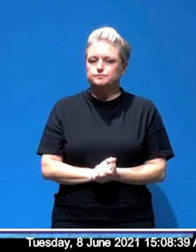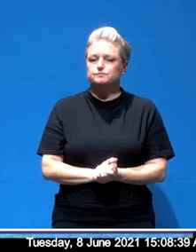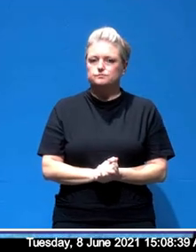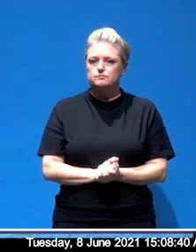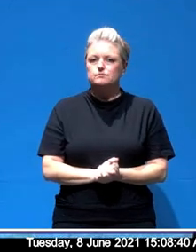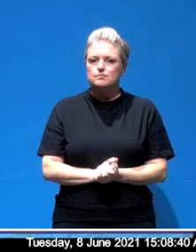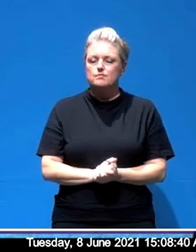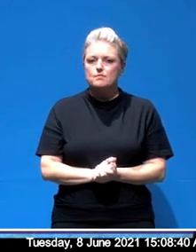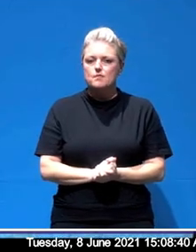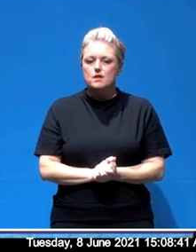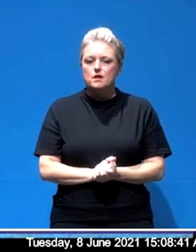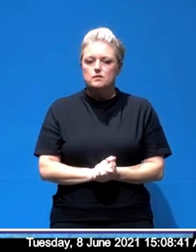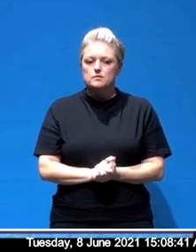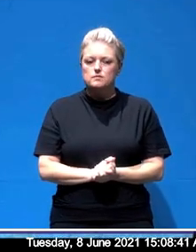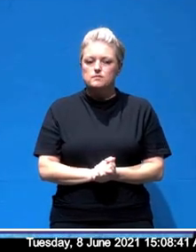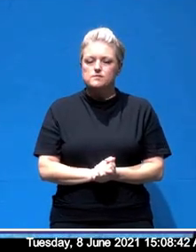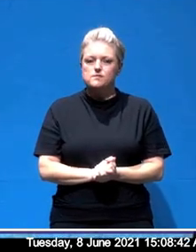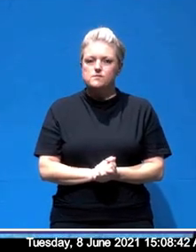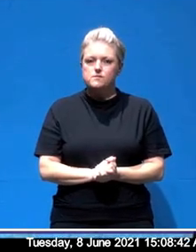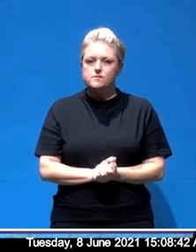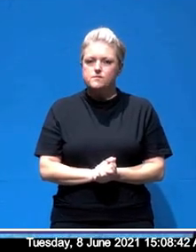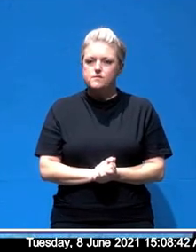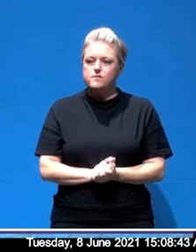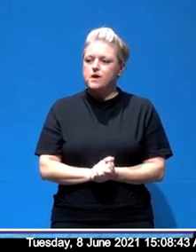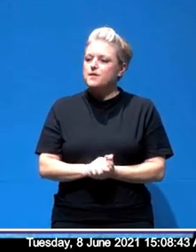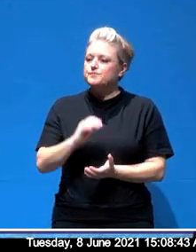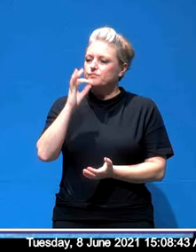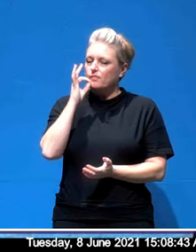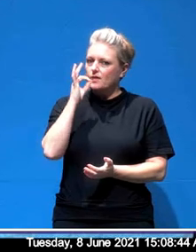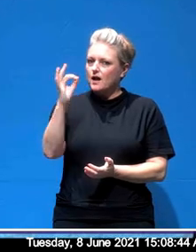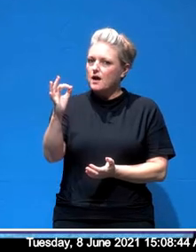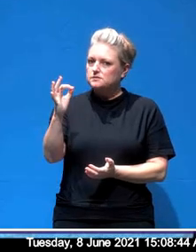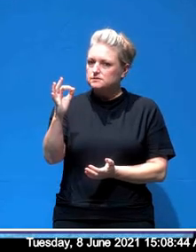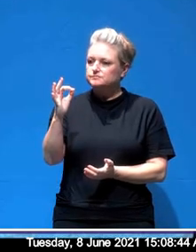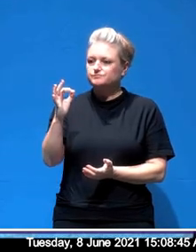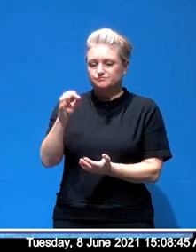I would like to ask you a few questions about the contents of your statement.